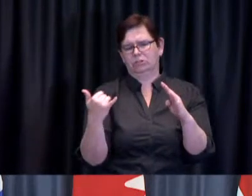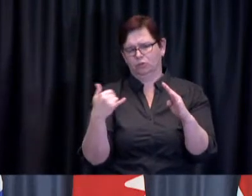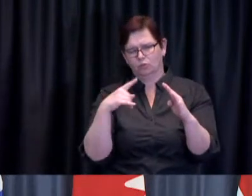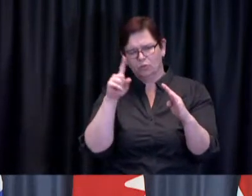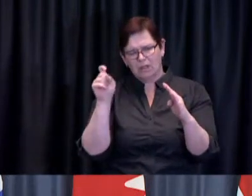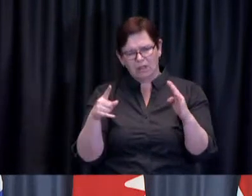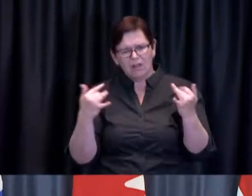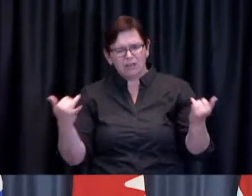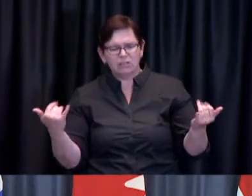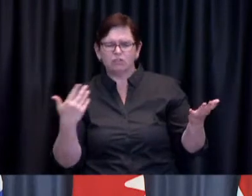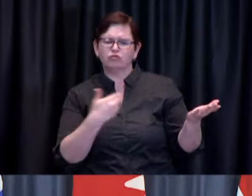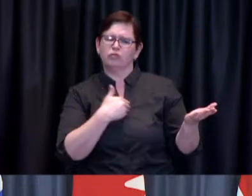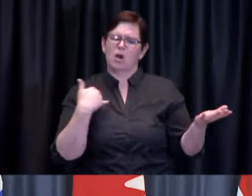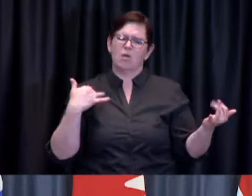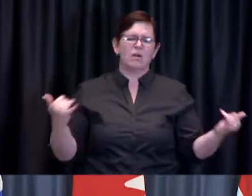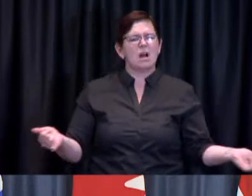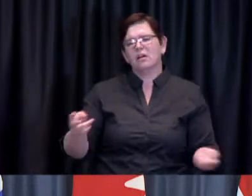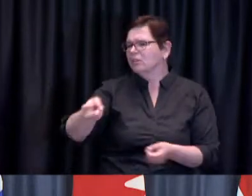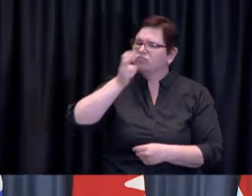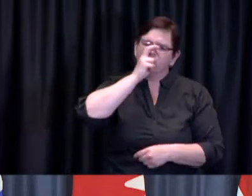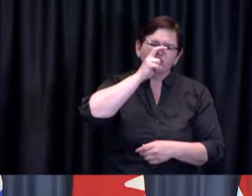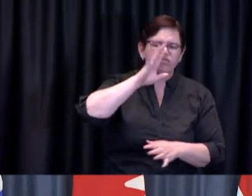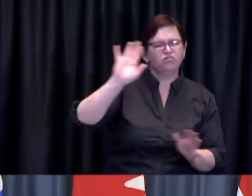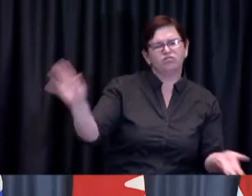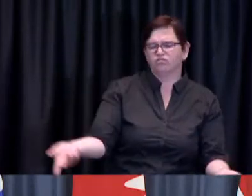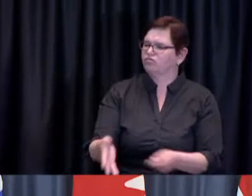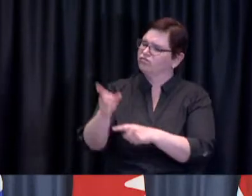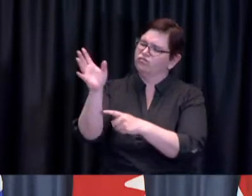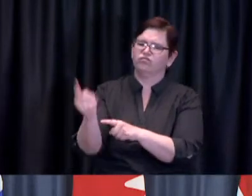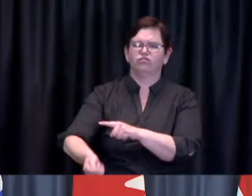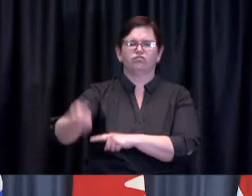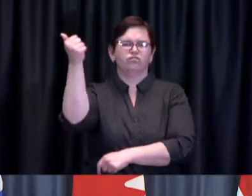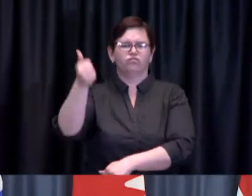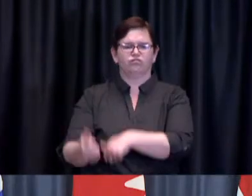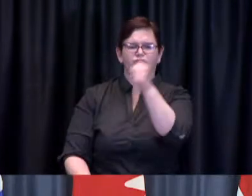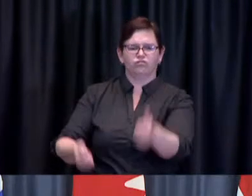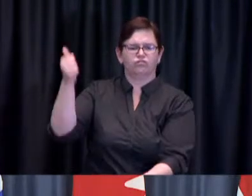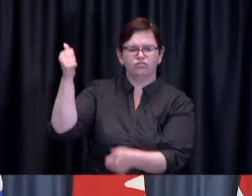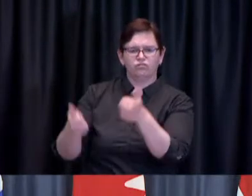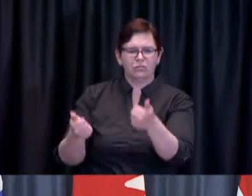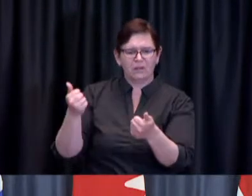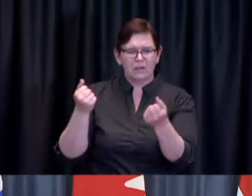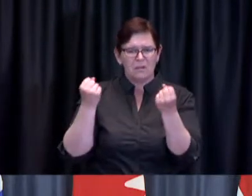these orders given that many don't feel safe going into shelters for fear of COVID-19